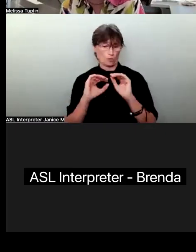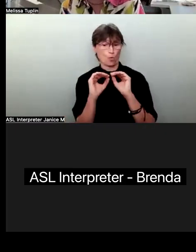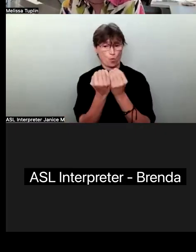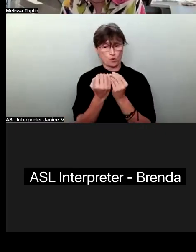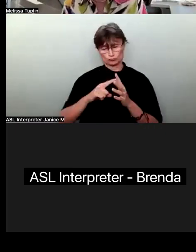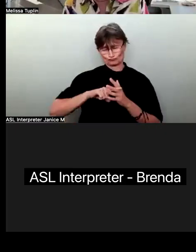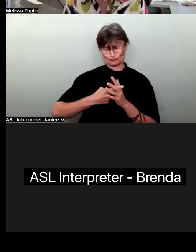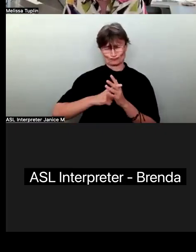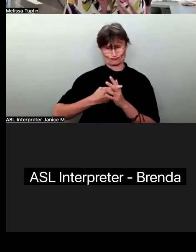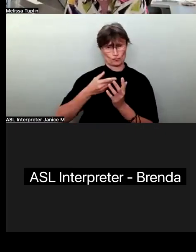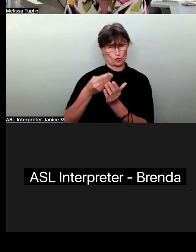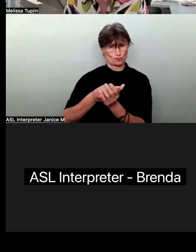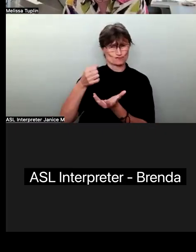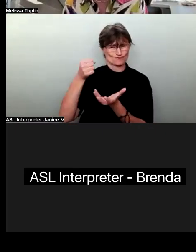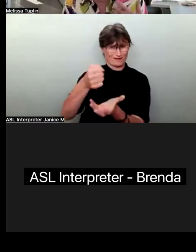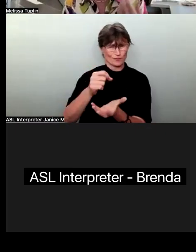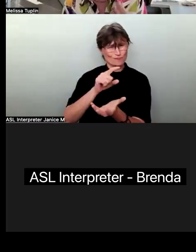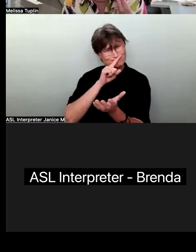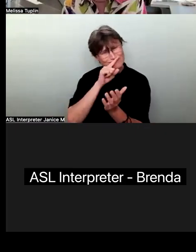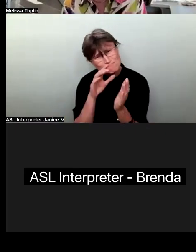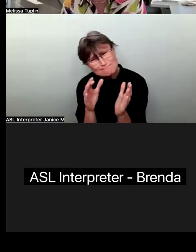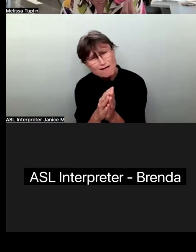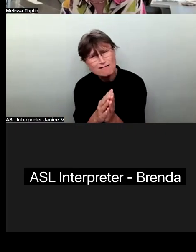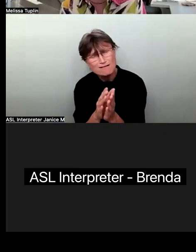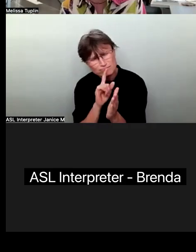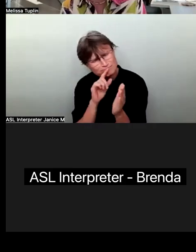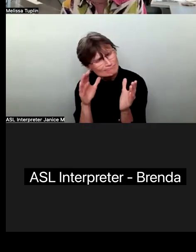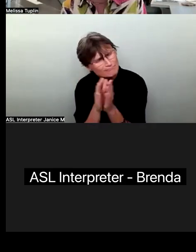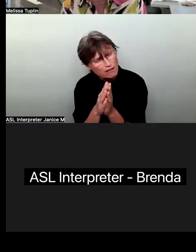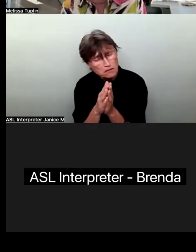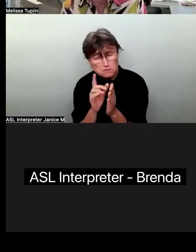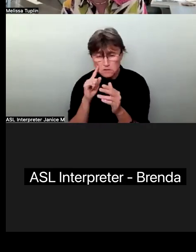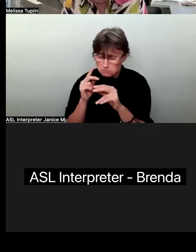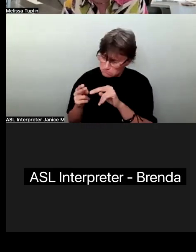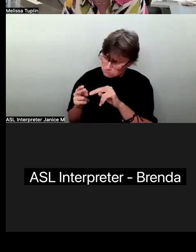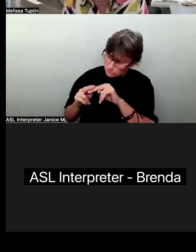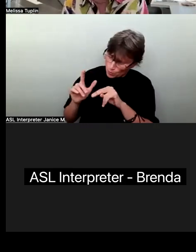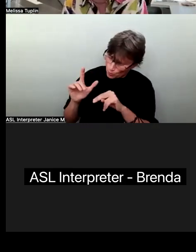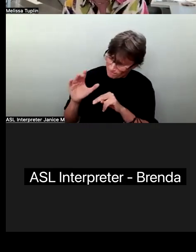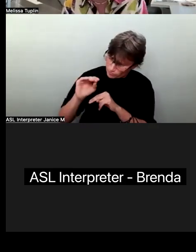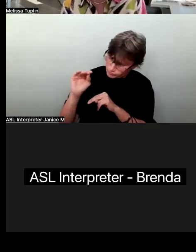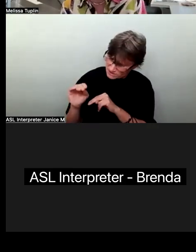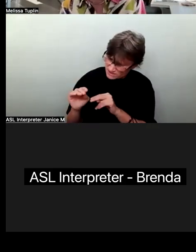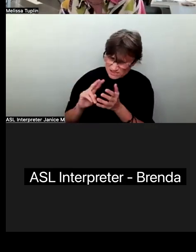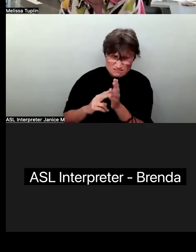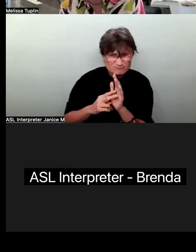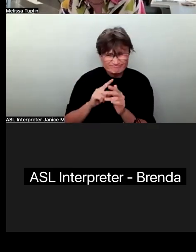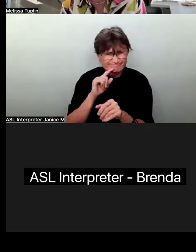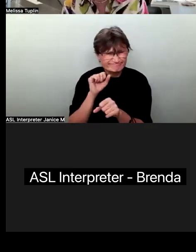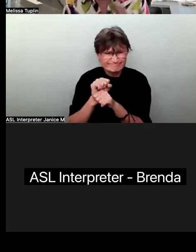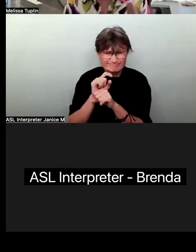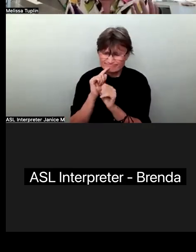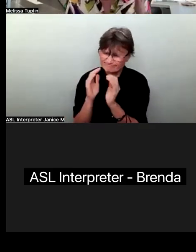amount is so small that a 25 per cent increase constitutes a very small actual dollar amount,